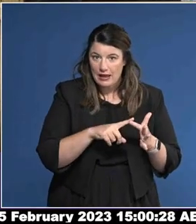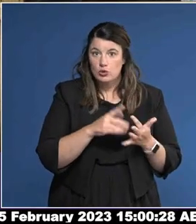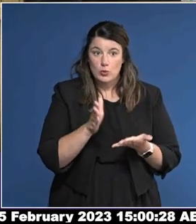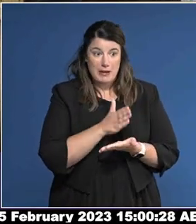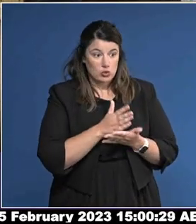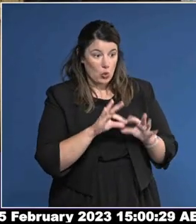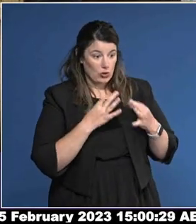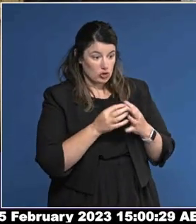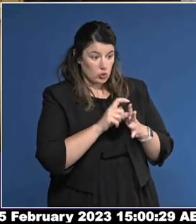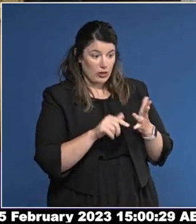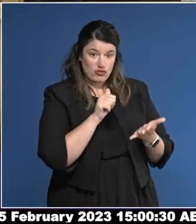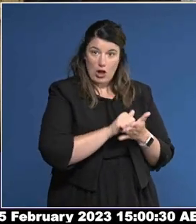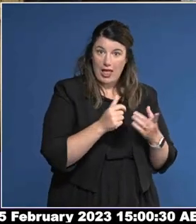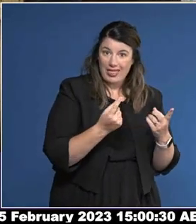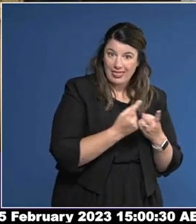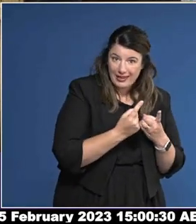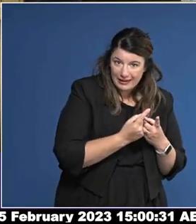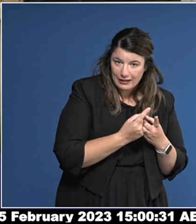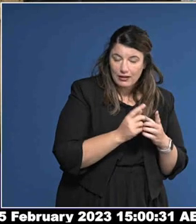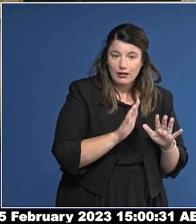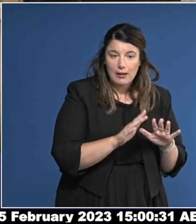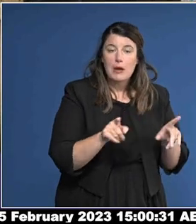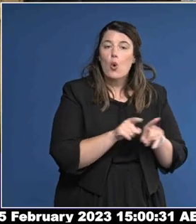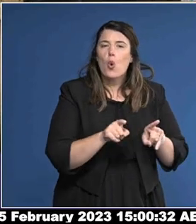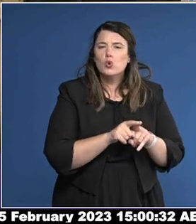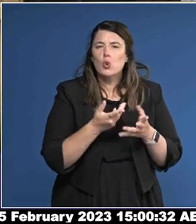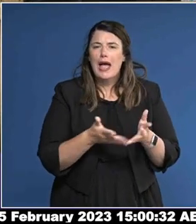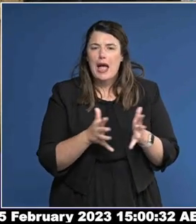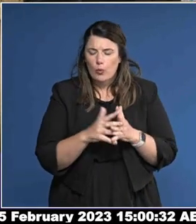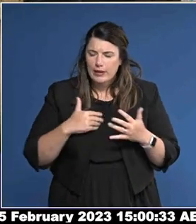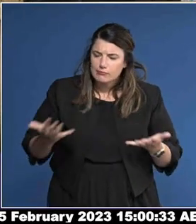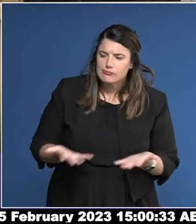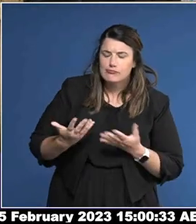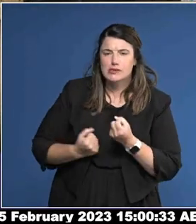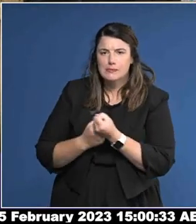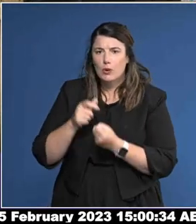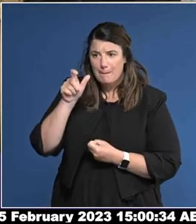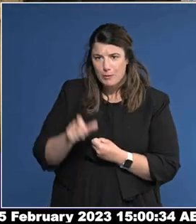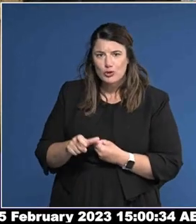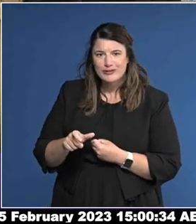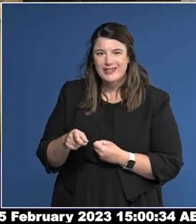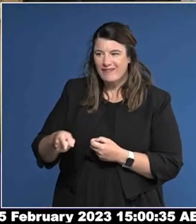but how are they also helping to enable that approach where someone with a disability can actually live the lives that they want to live as well.